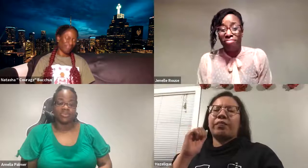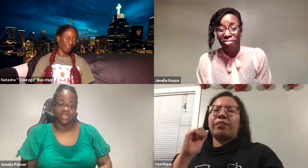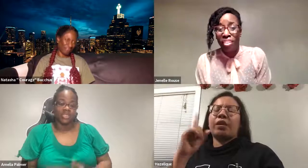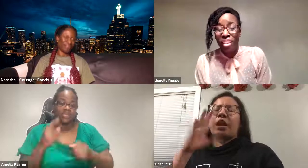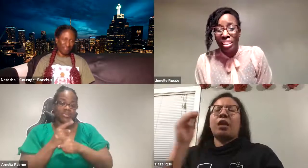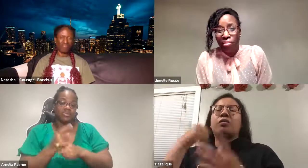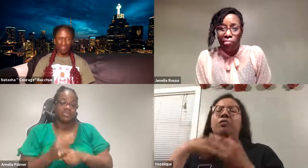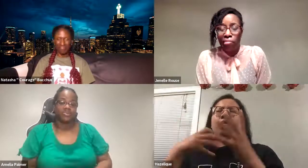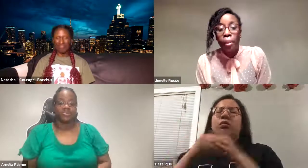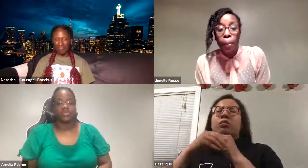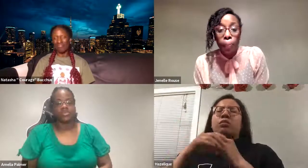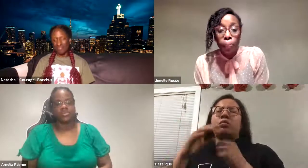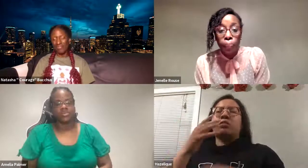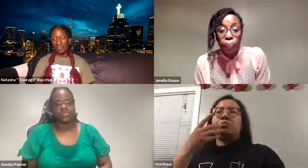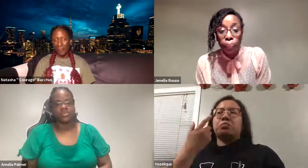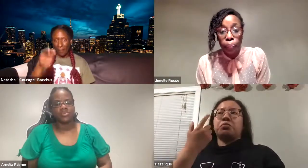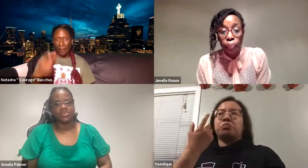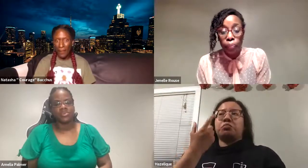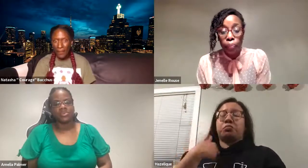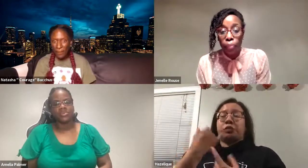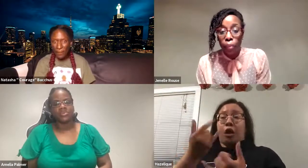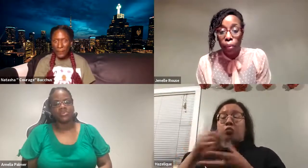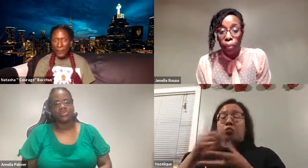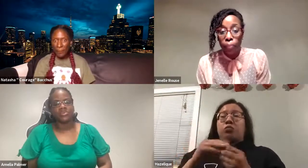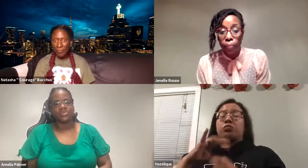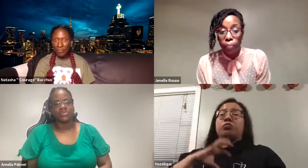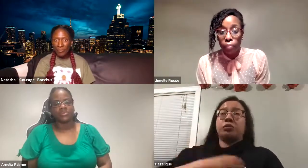there's no straight answer to this. - just to add to that you know